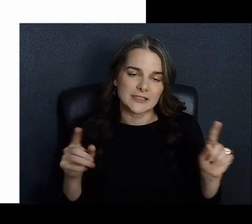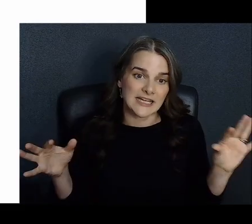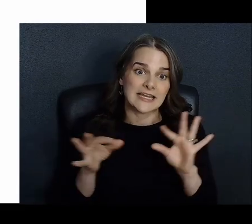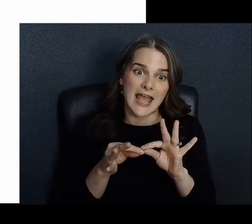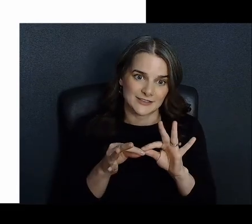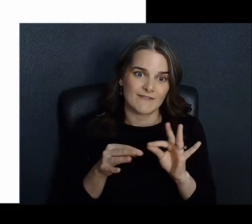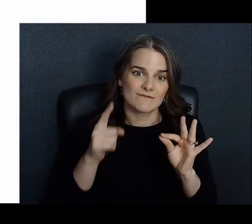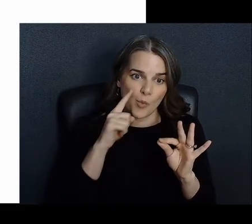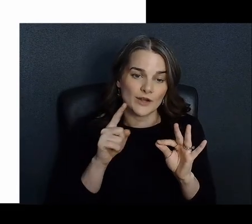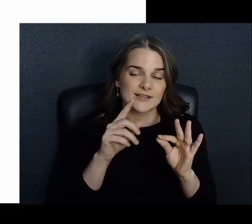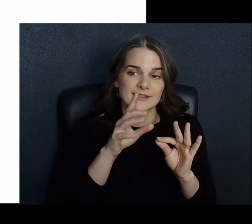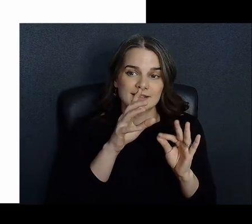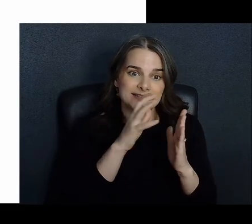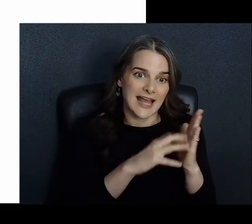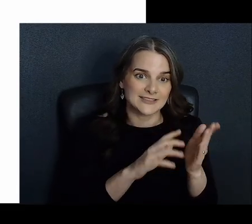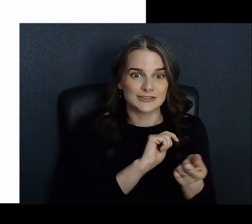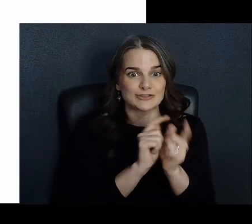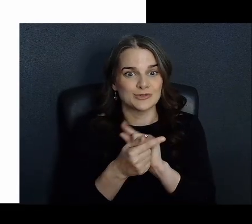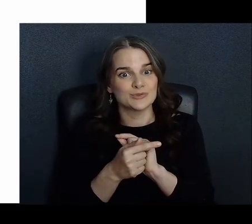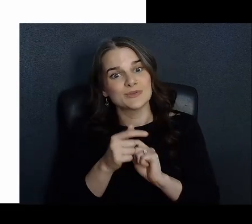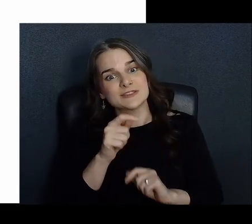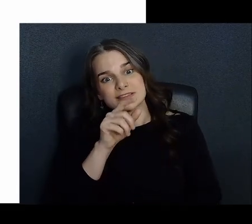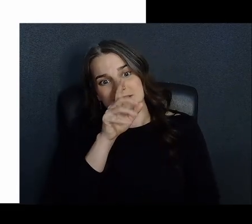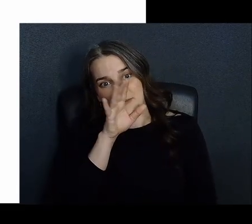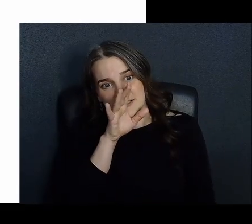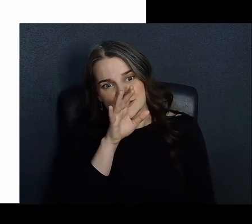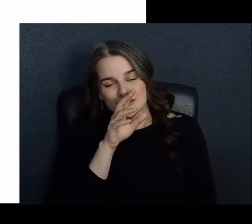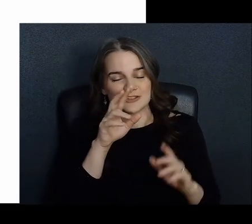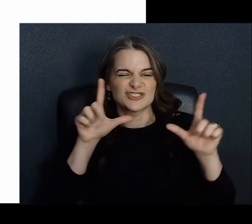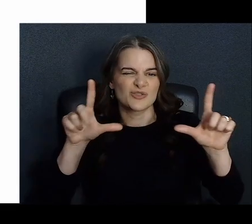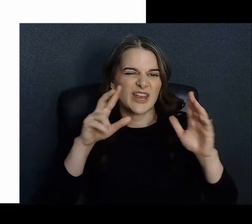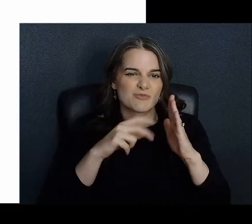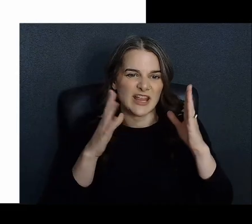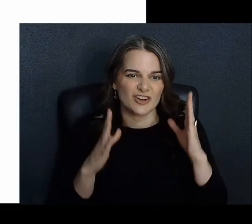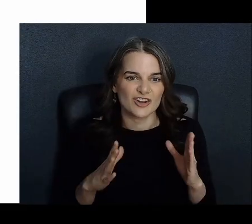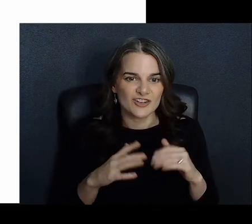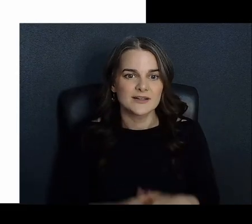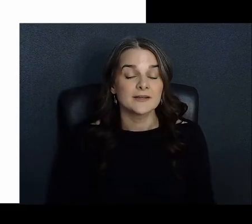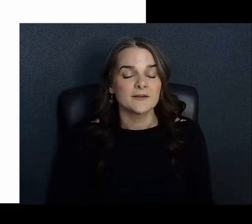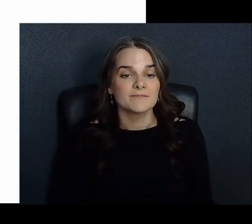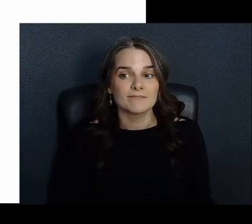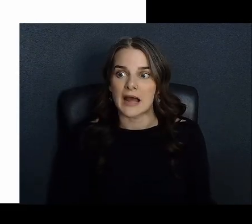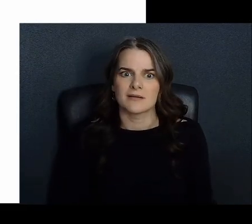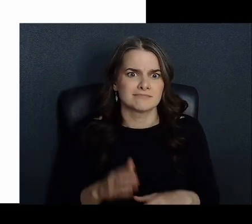screen reader. But they've come a long way in this capability. So again, if that's an option for you,